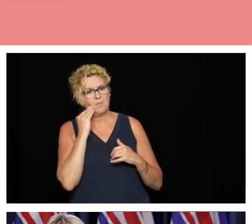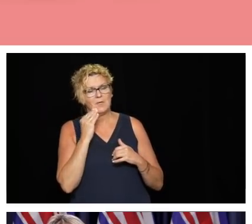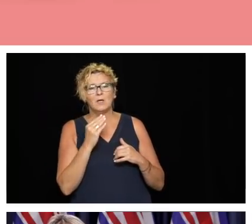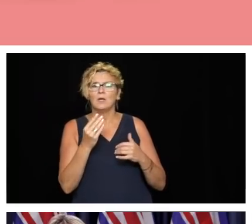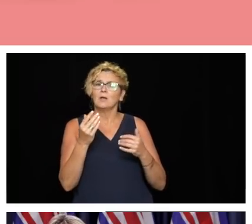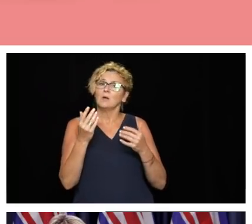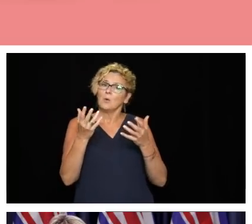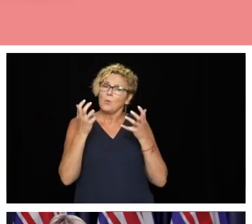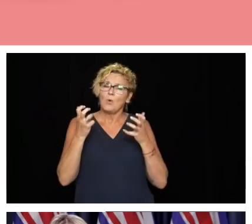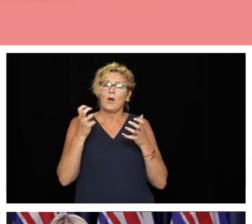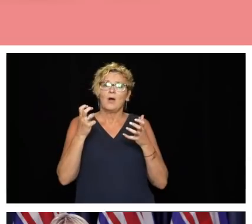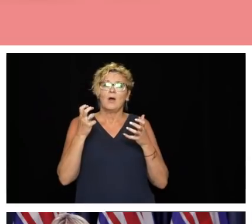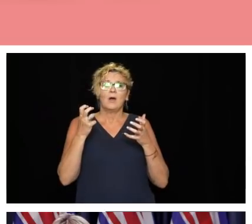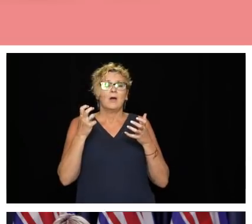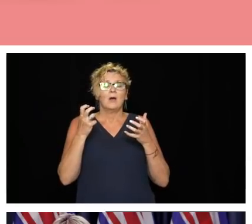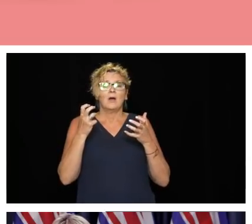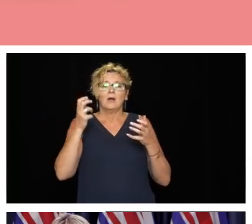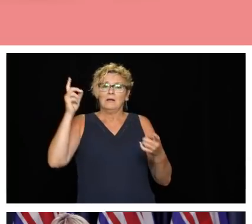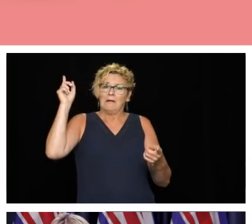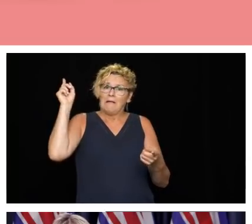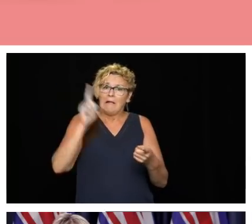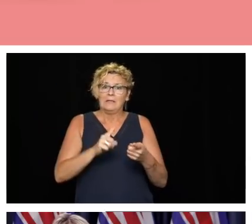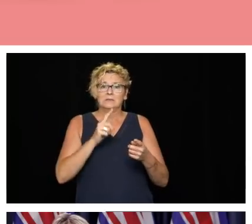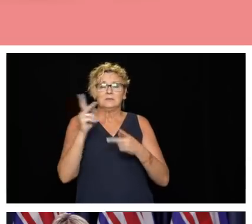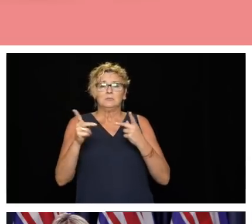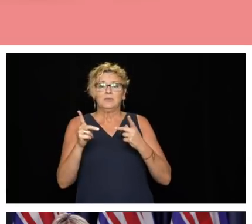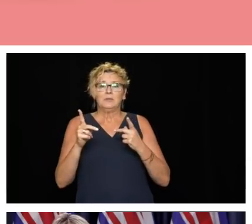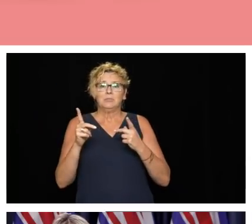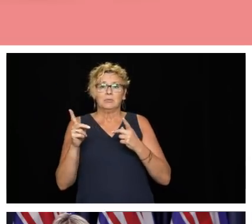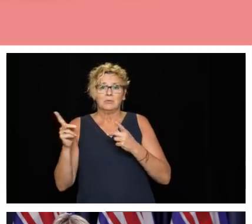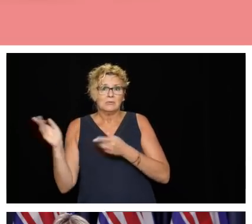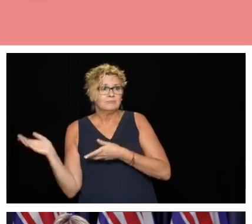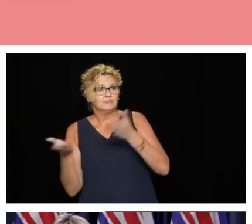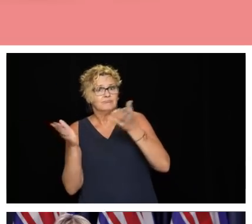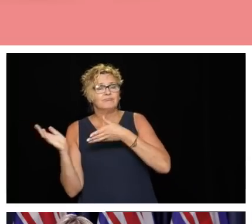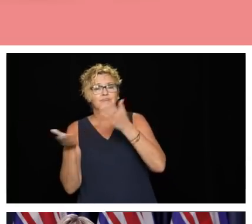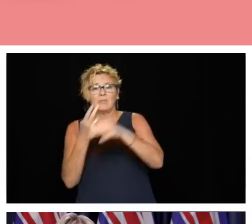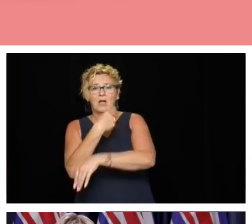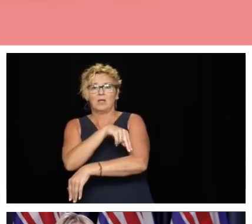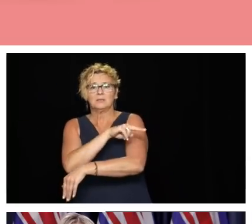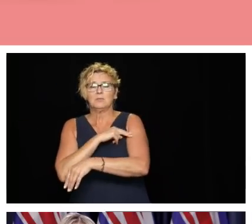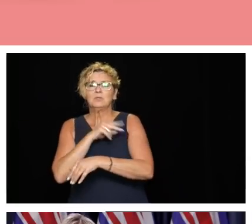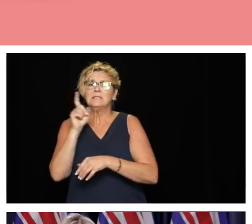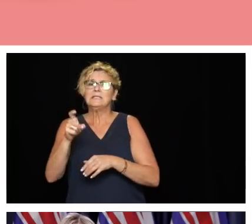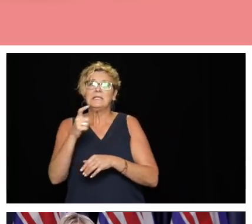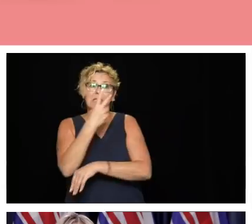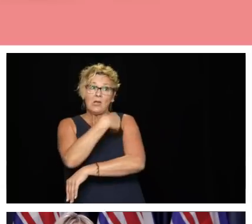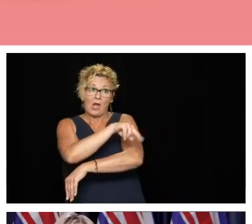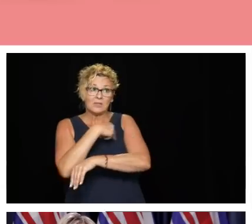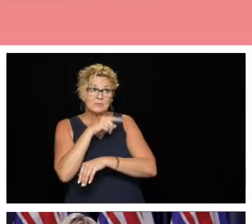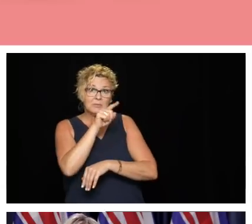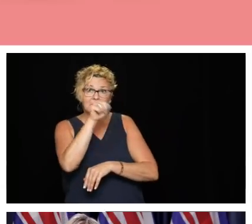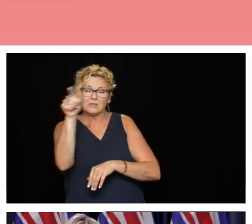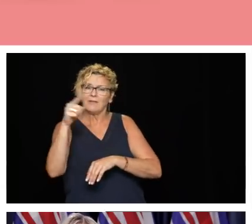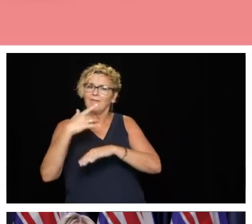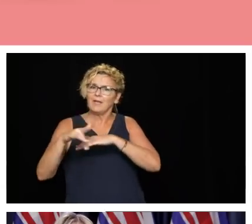and we are sick, and right now, it is going to be incredibly important for all of us to protect ourselves, our families, and the